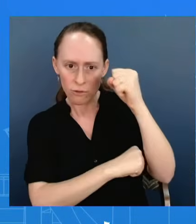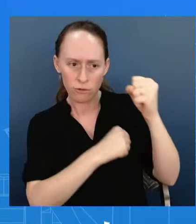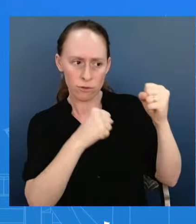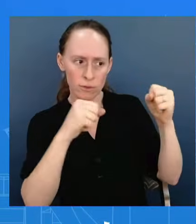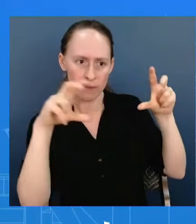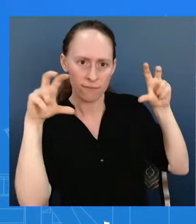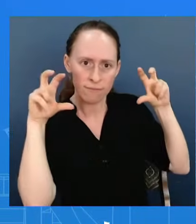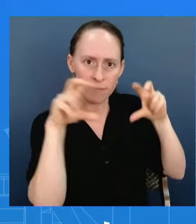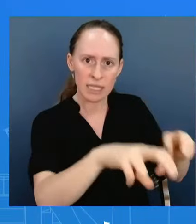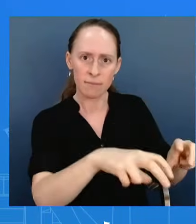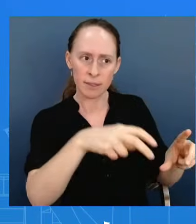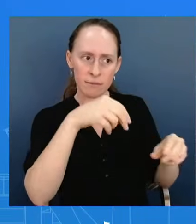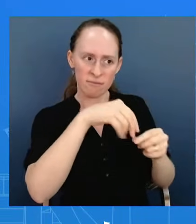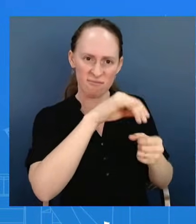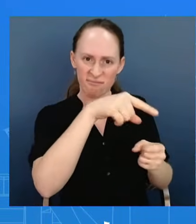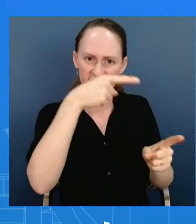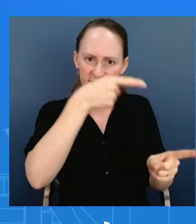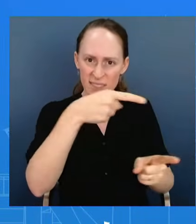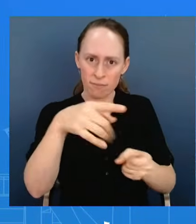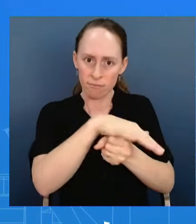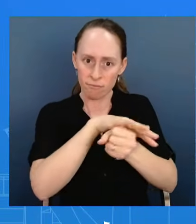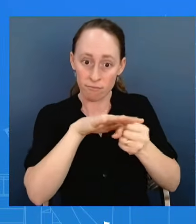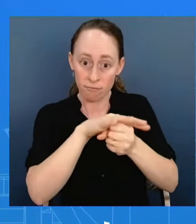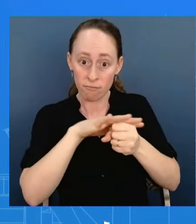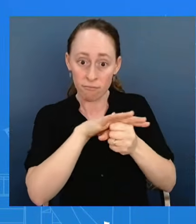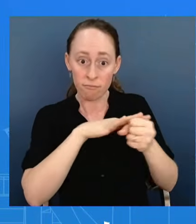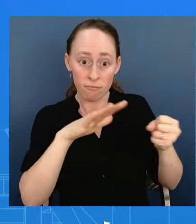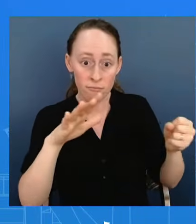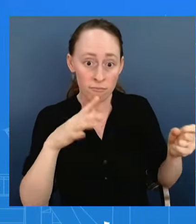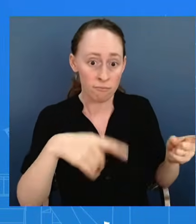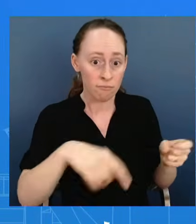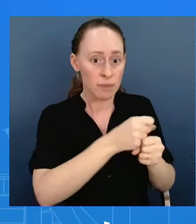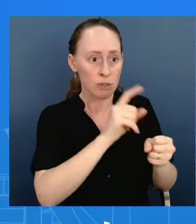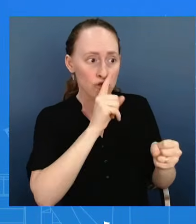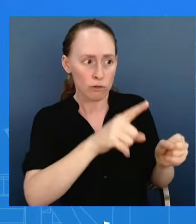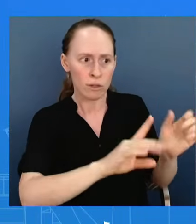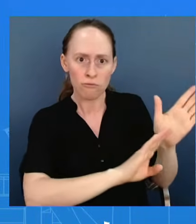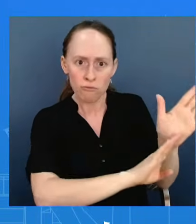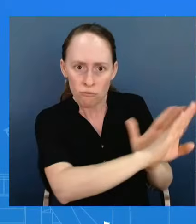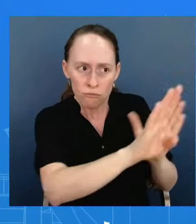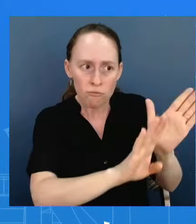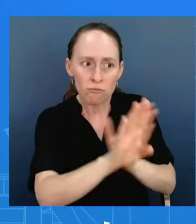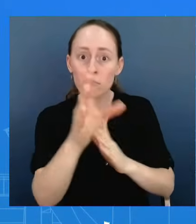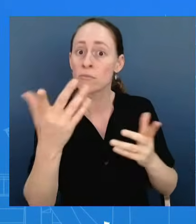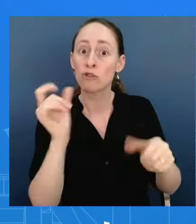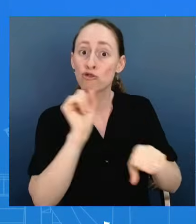of commerce but the jobs that it will create just in -- just in its establishment. The Press: And, secondly,